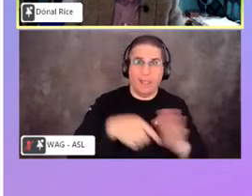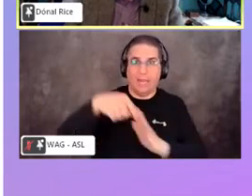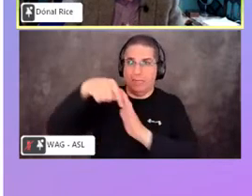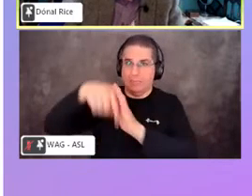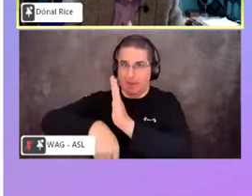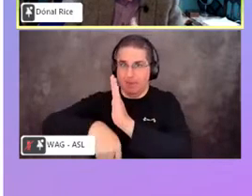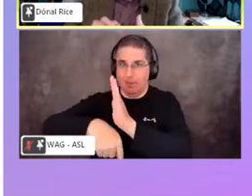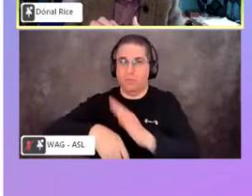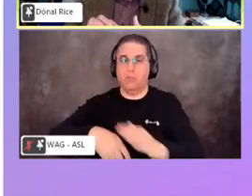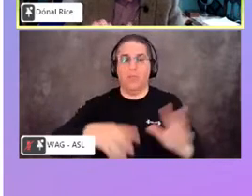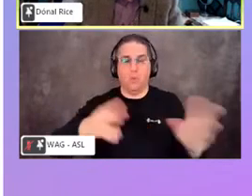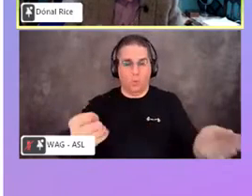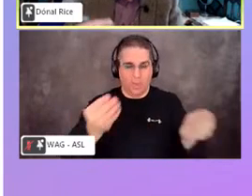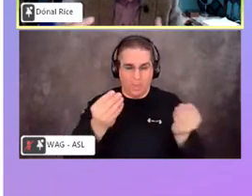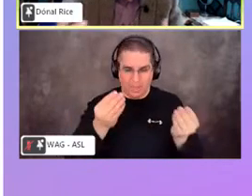to do this.